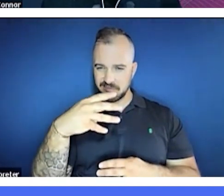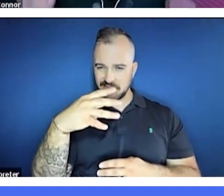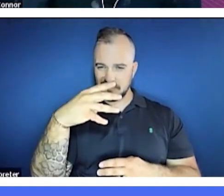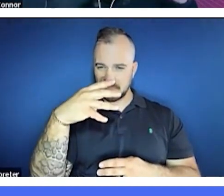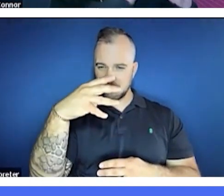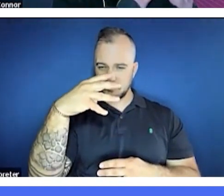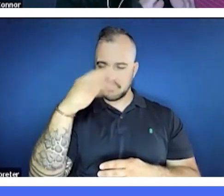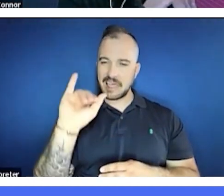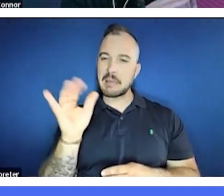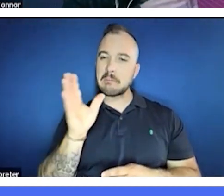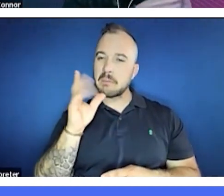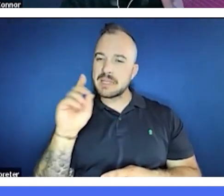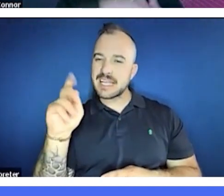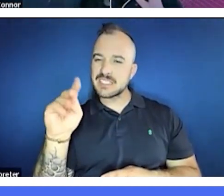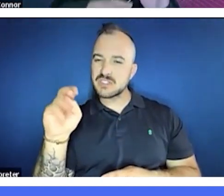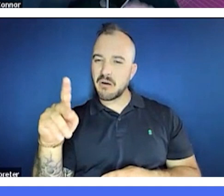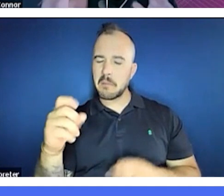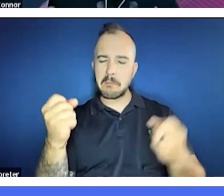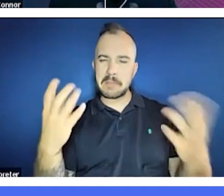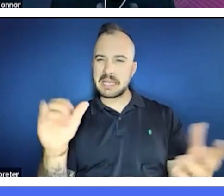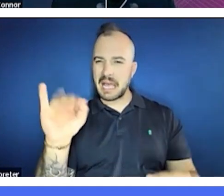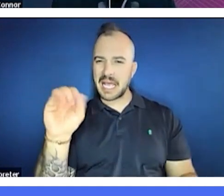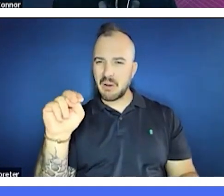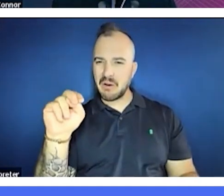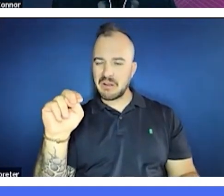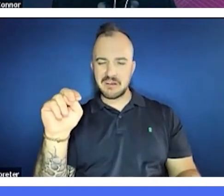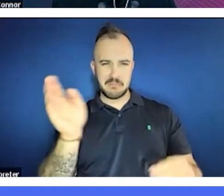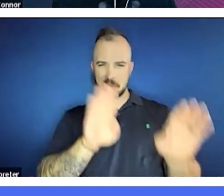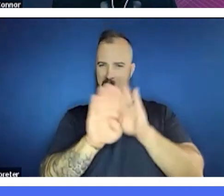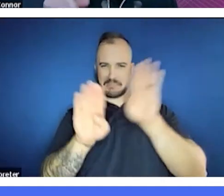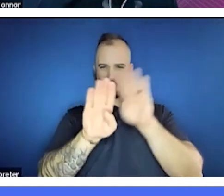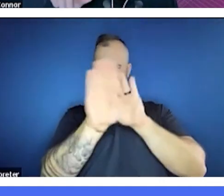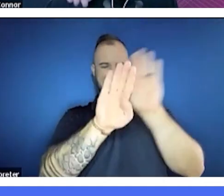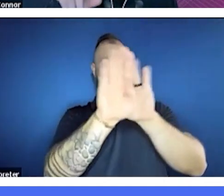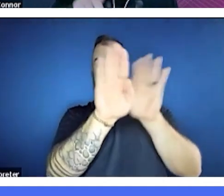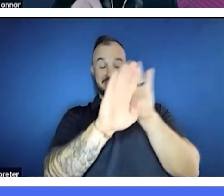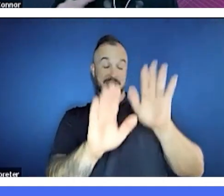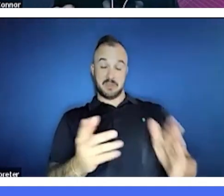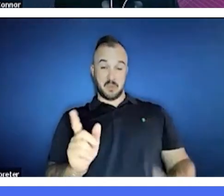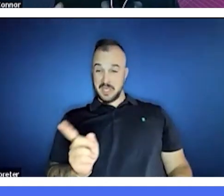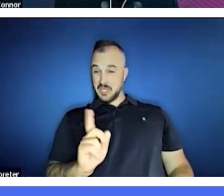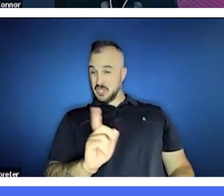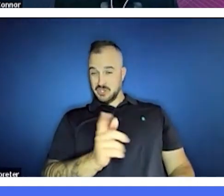Like she's got so many icons, sometimes they start overlapping each other, but to her credit, she knows where every single one of those icons is.